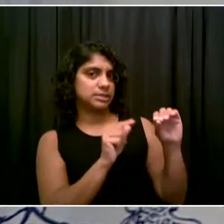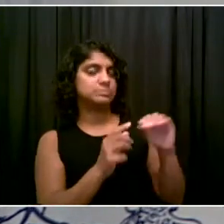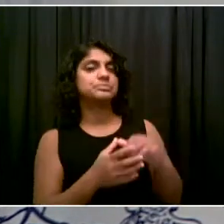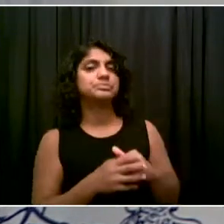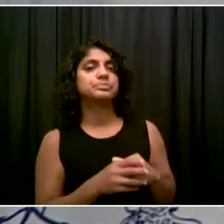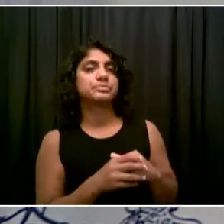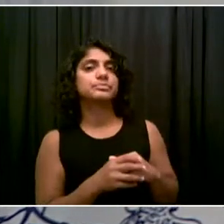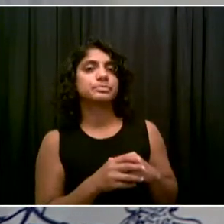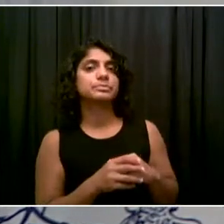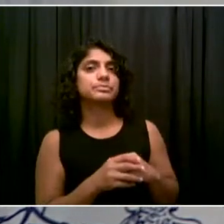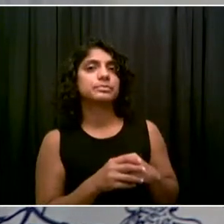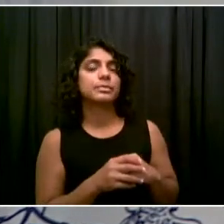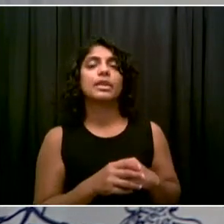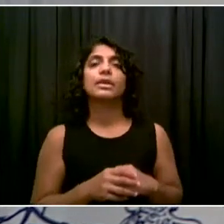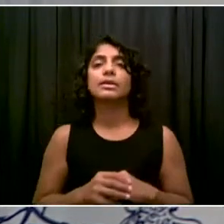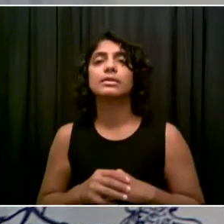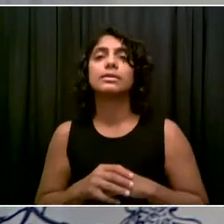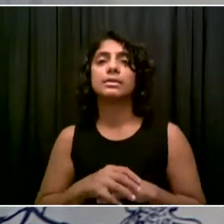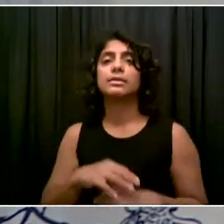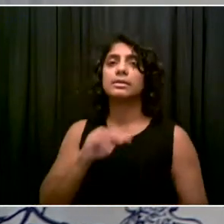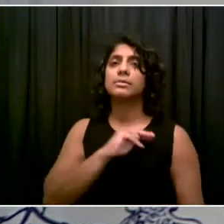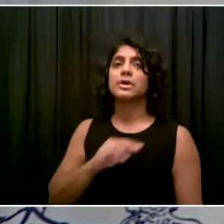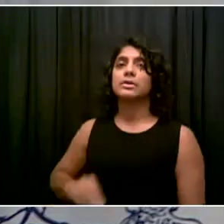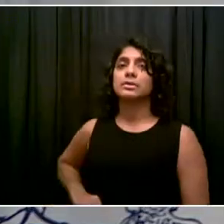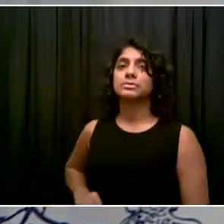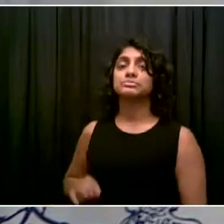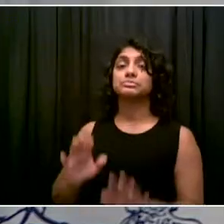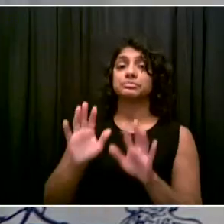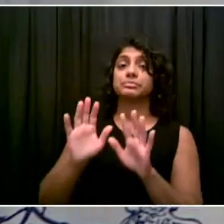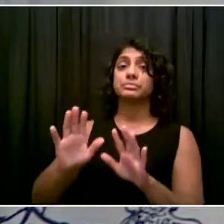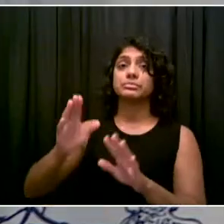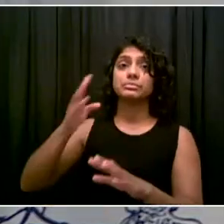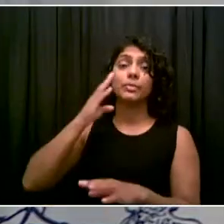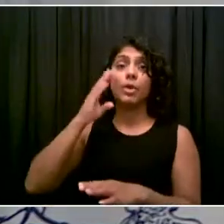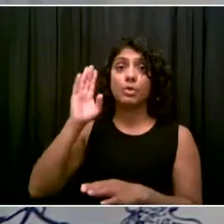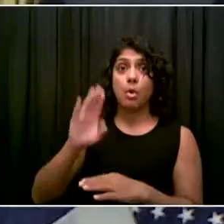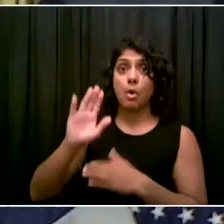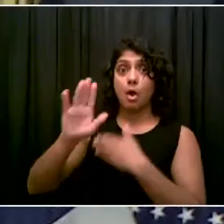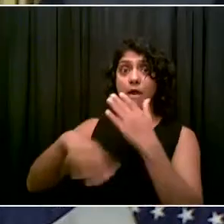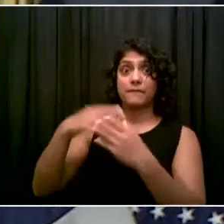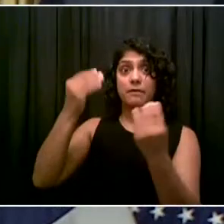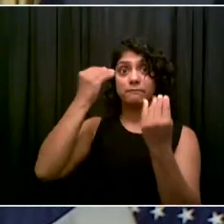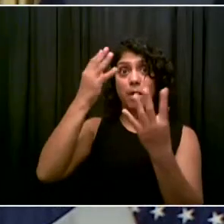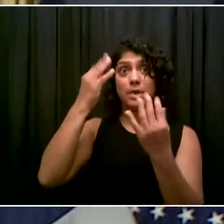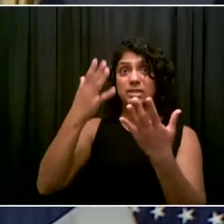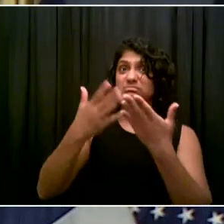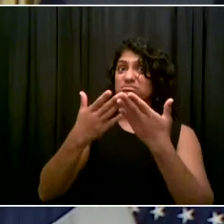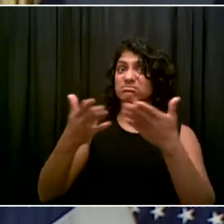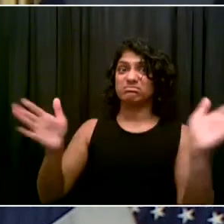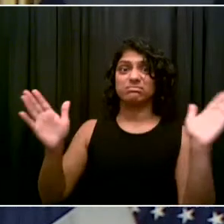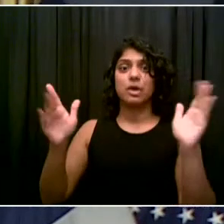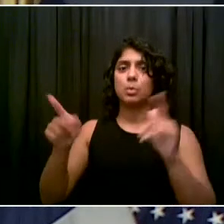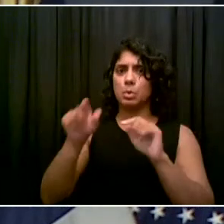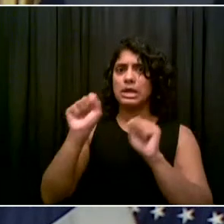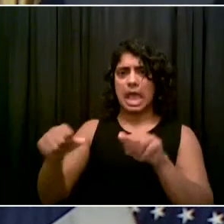THE TRIGGER? THE COMMISSIONER WILL GO OVER THAT BRIEFLY JUST CONFIRMING THIS INFORMATION